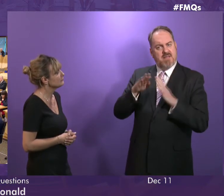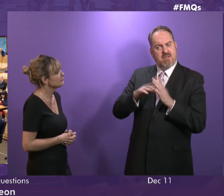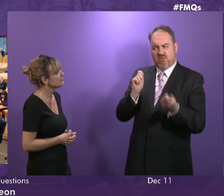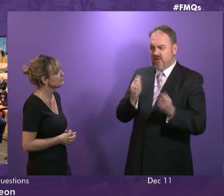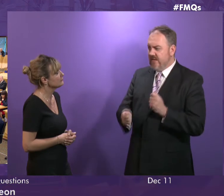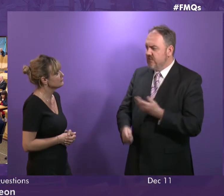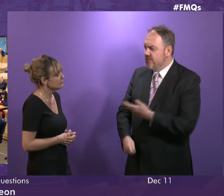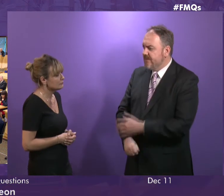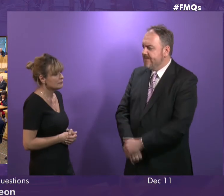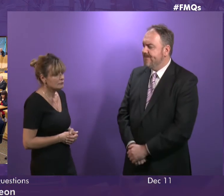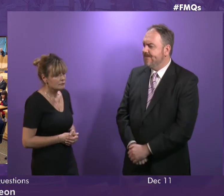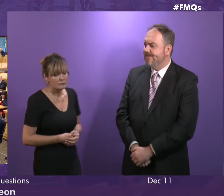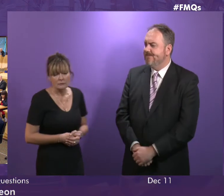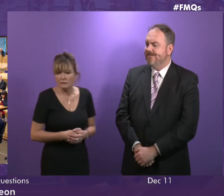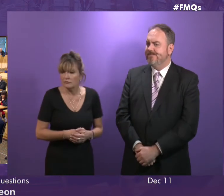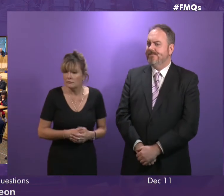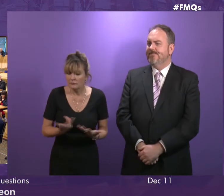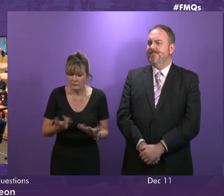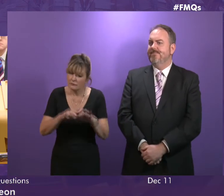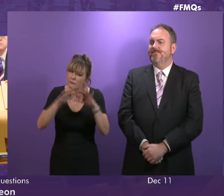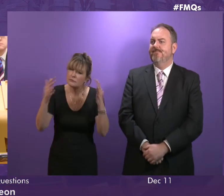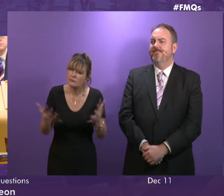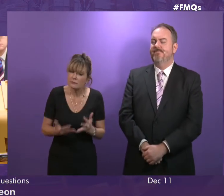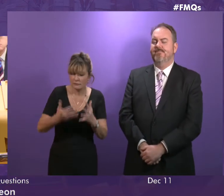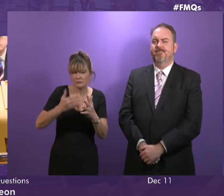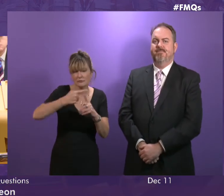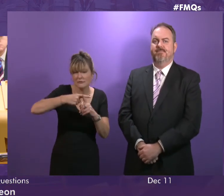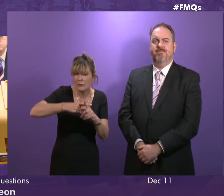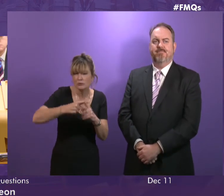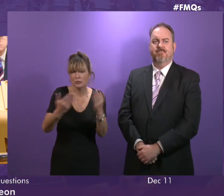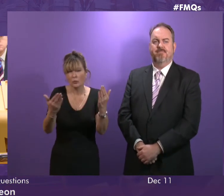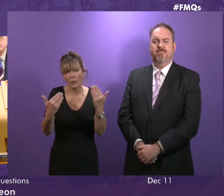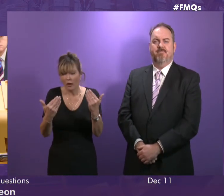Tackling the climate emergency is a priority for all of us, and is something that we all